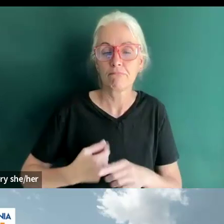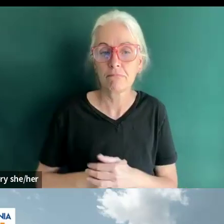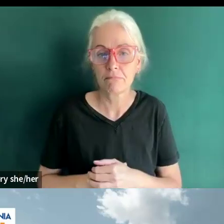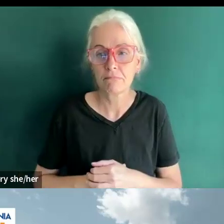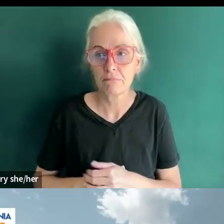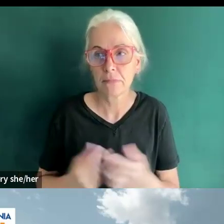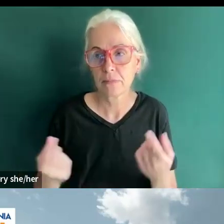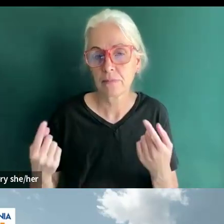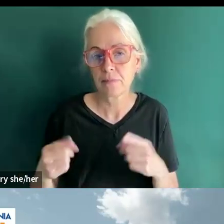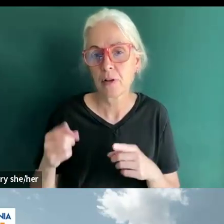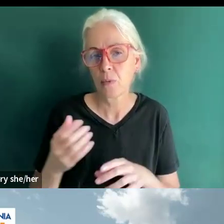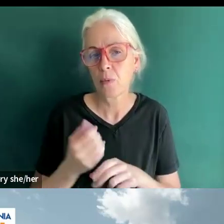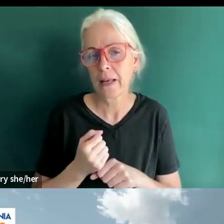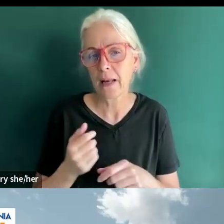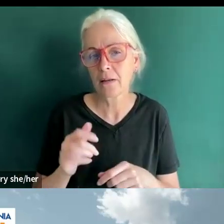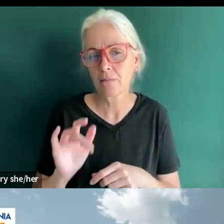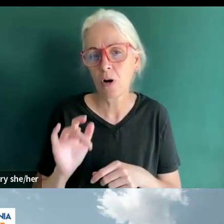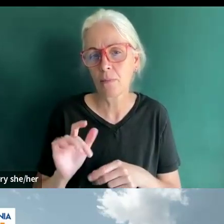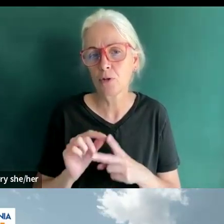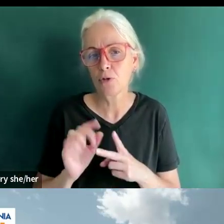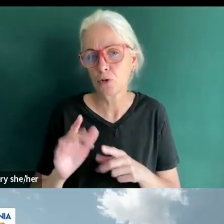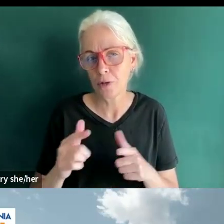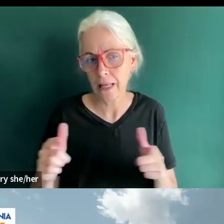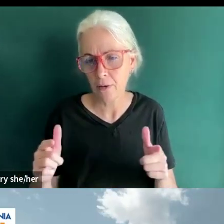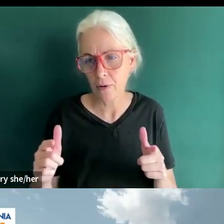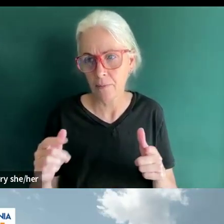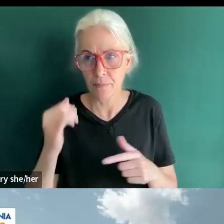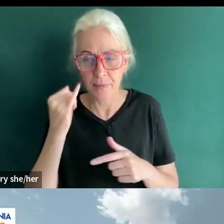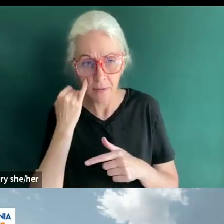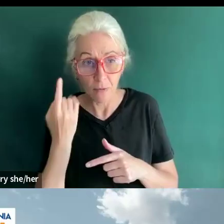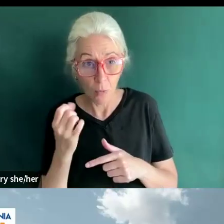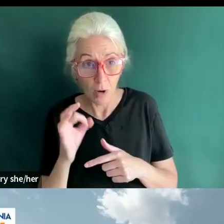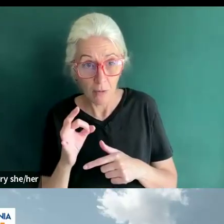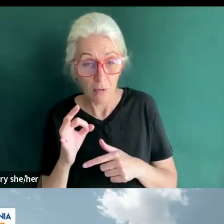so what happens is you'll get a prompt to choose your language, and if one of those operators is